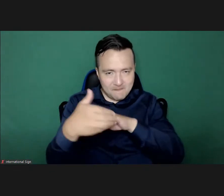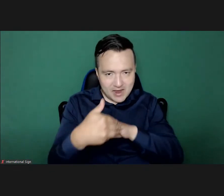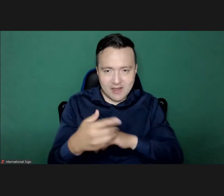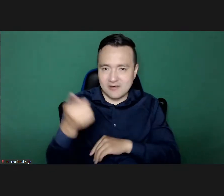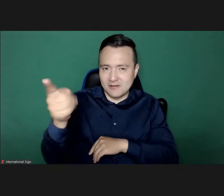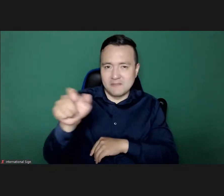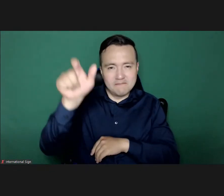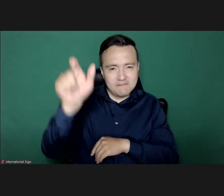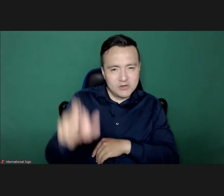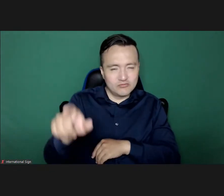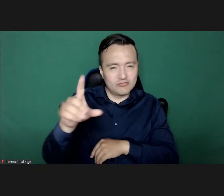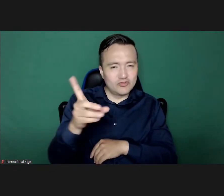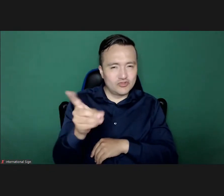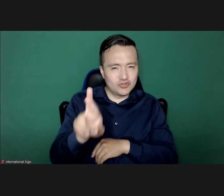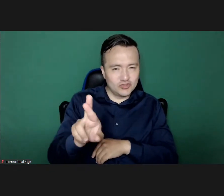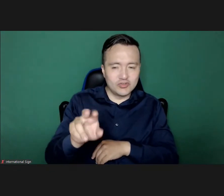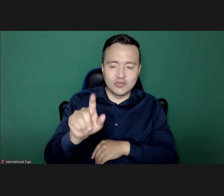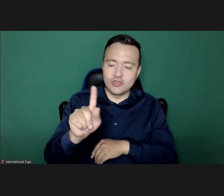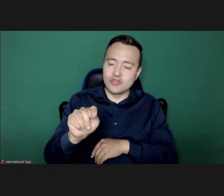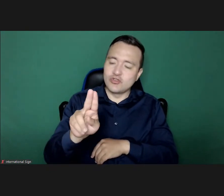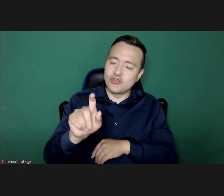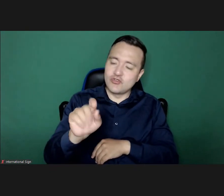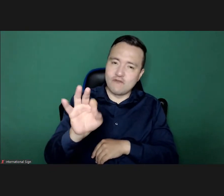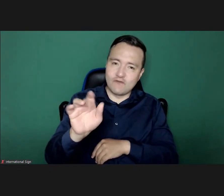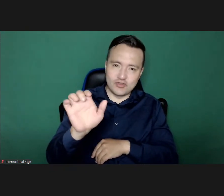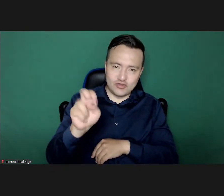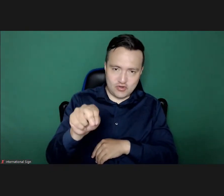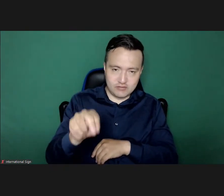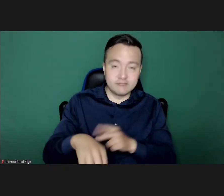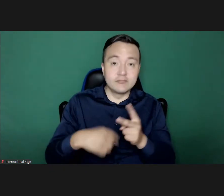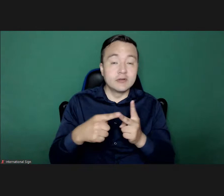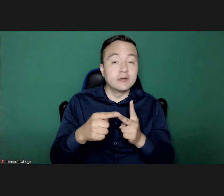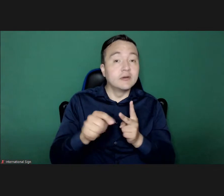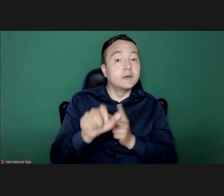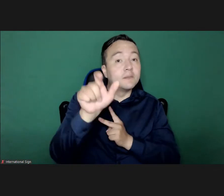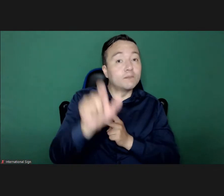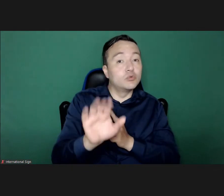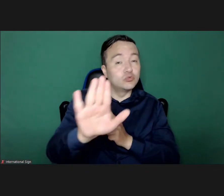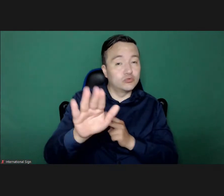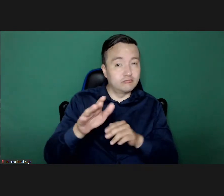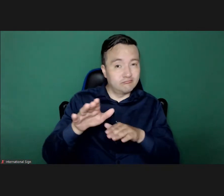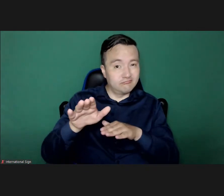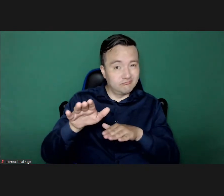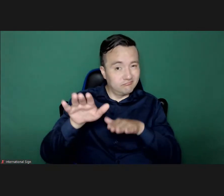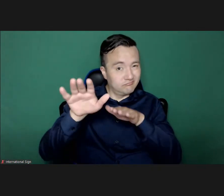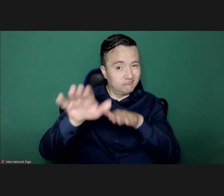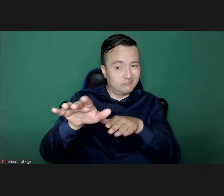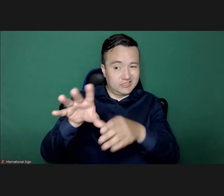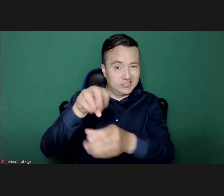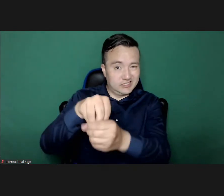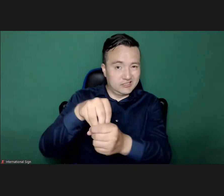Tufton, also the representatives from the Ministry of Health of Paraguay, Dr.